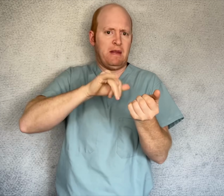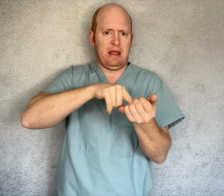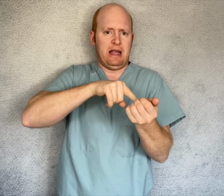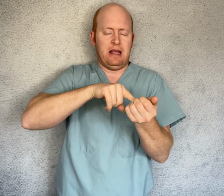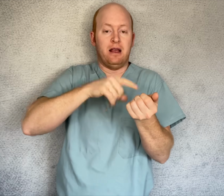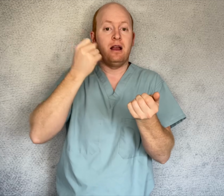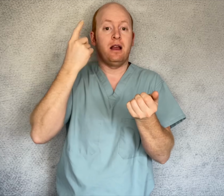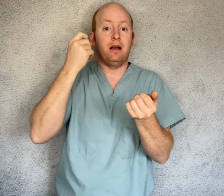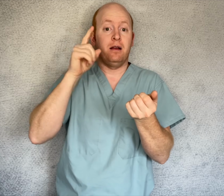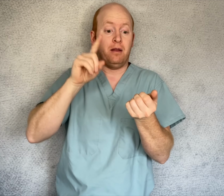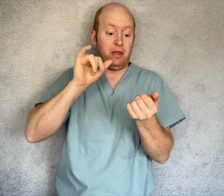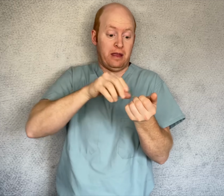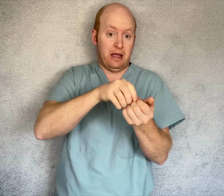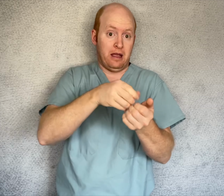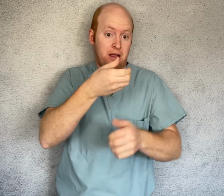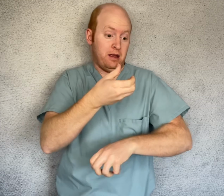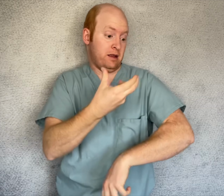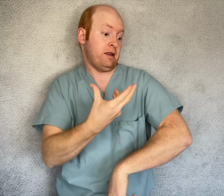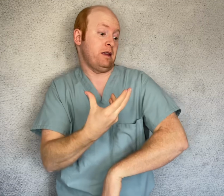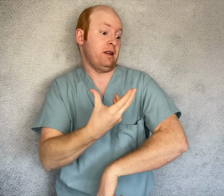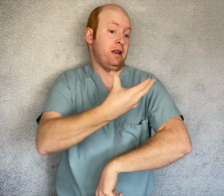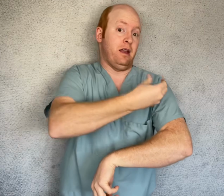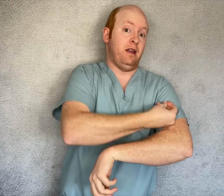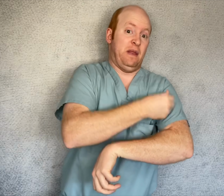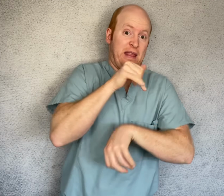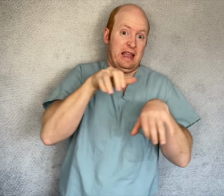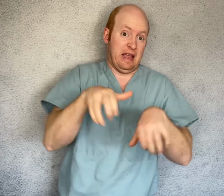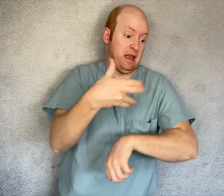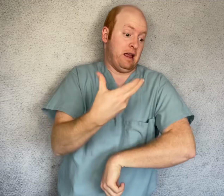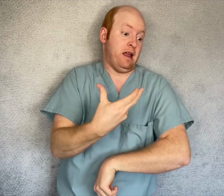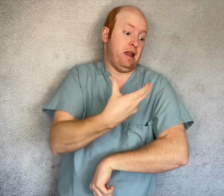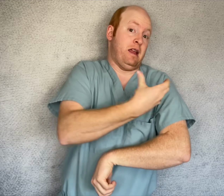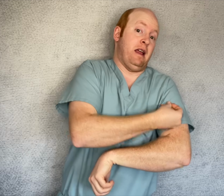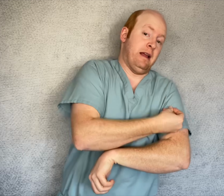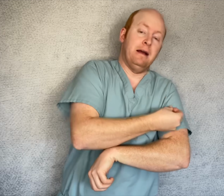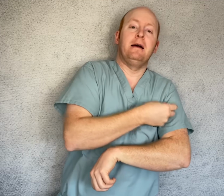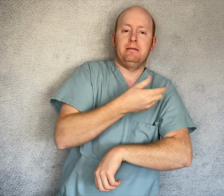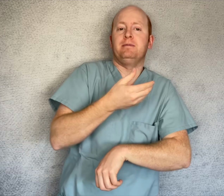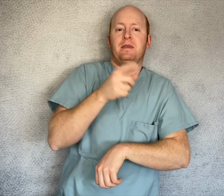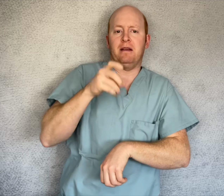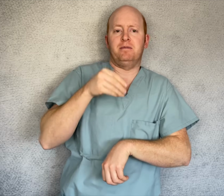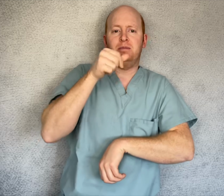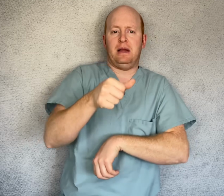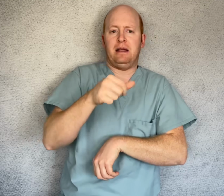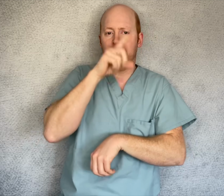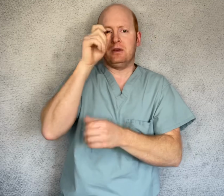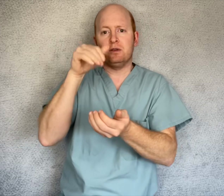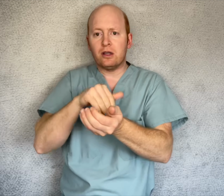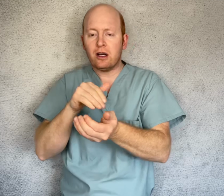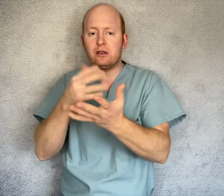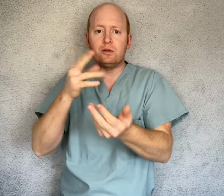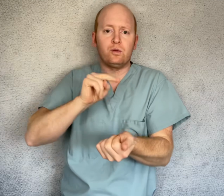thus we don't have to pay out of pocket for them. However, the administration of the vaccine that would be done by doctors,